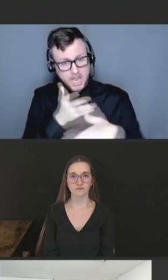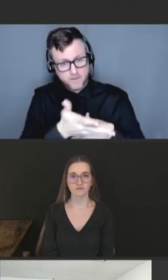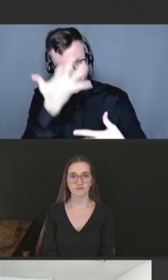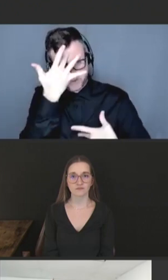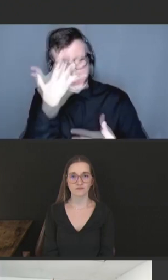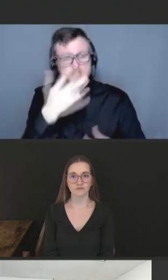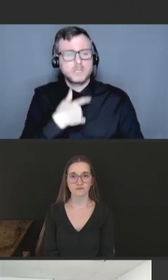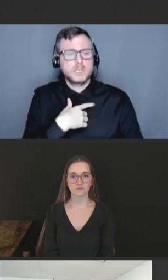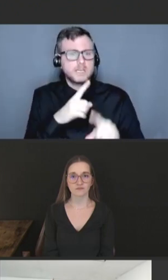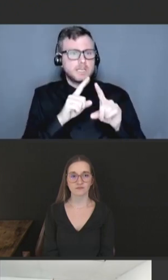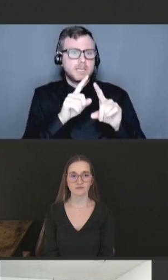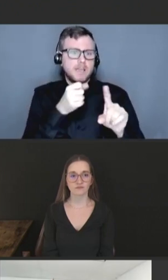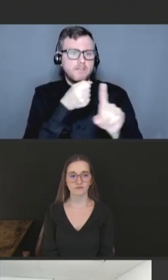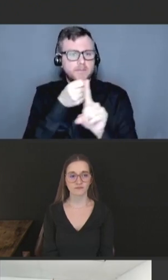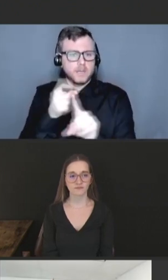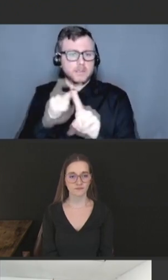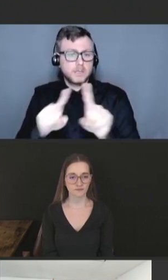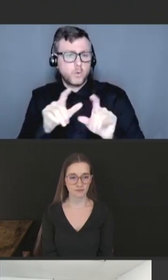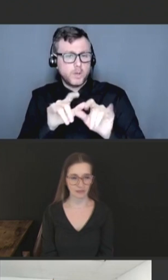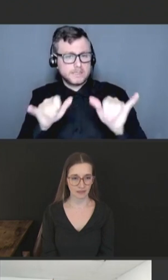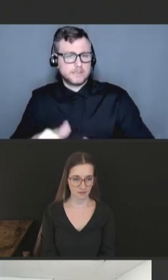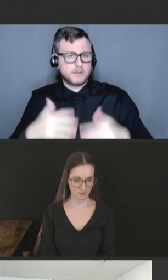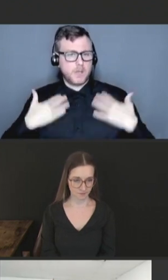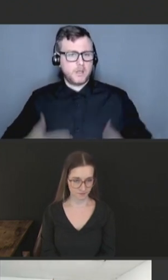In this panel, we're hearing from a number of esteemed speakers.